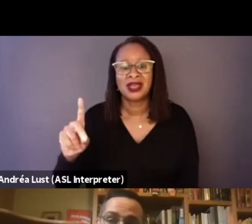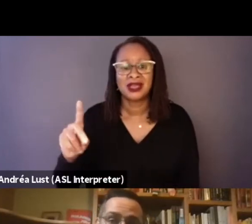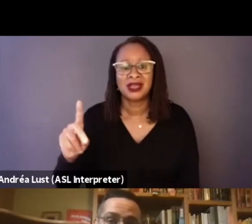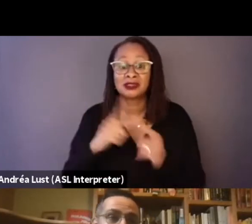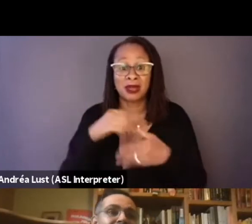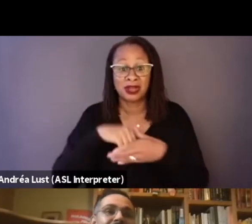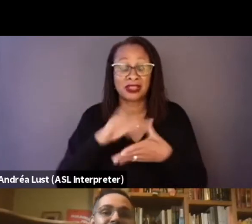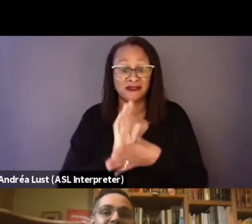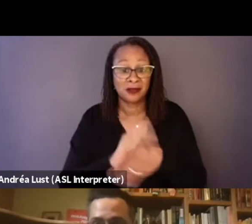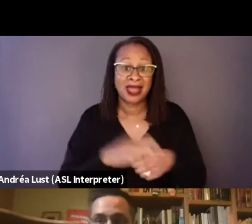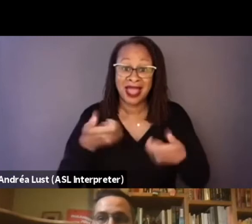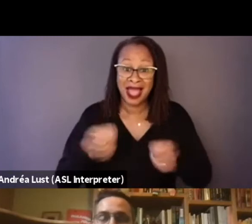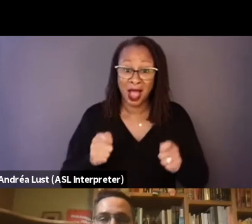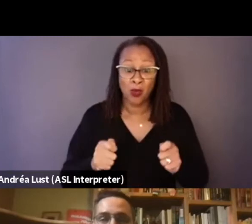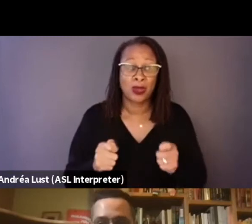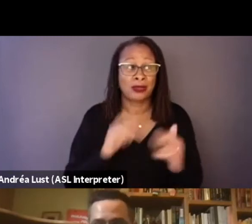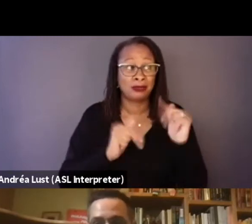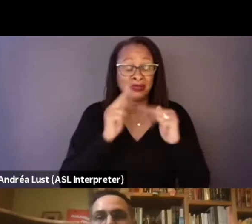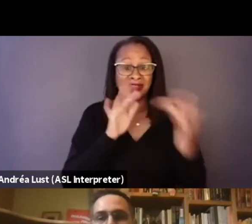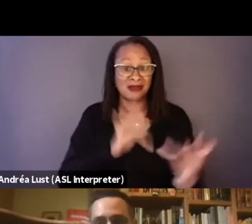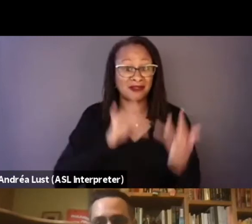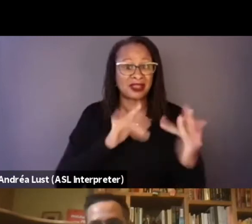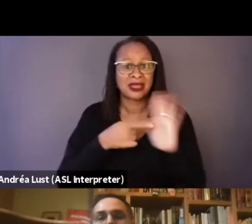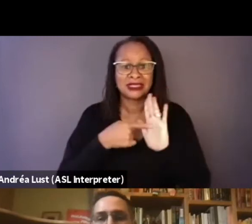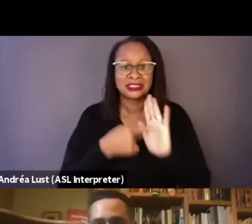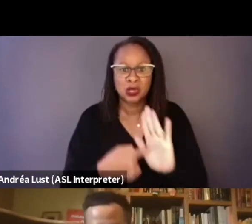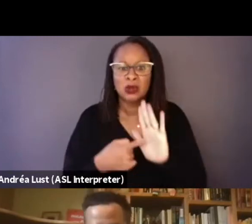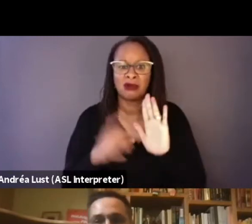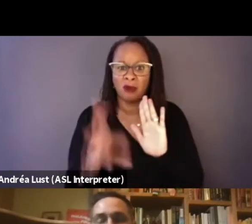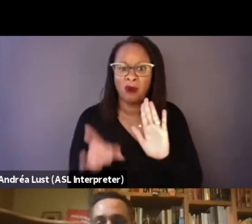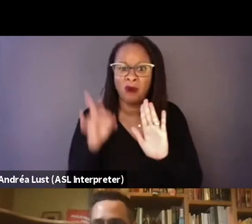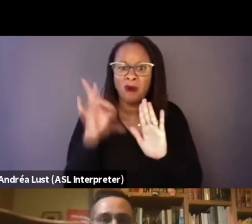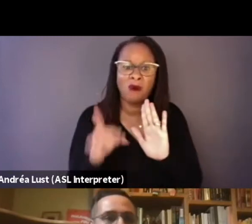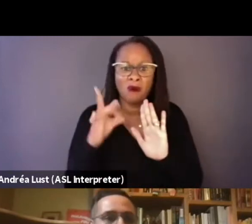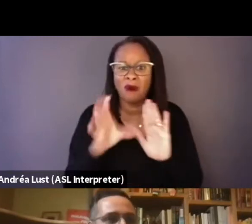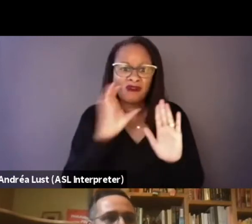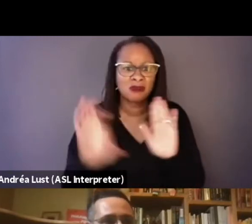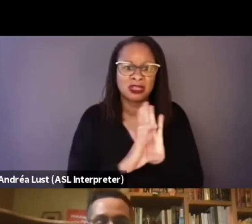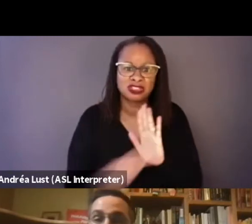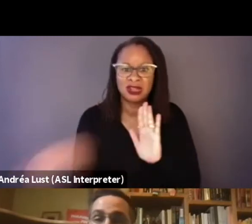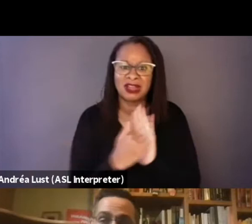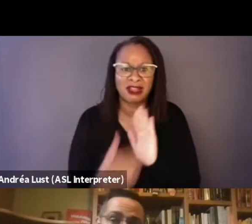is by consistently just showing grotesque imagery over grotesque imagery. That's the route that I think